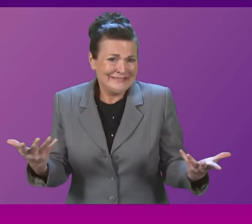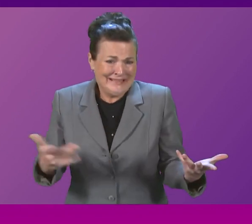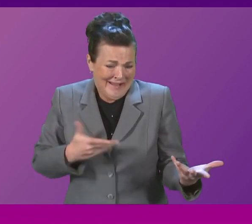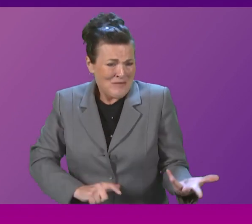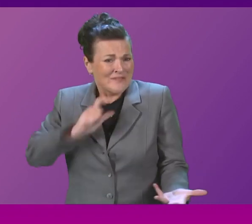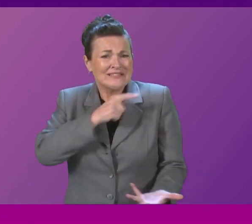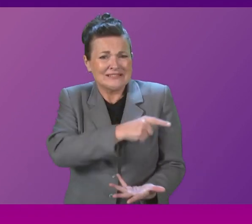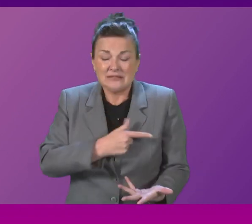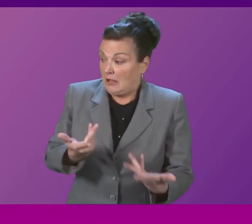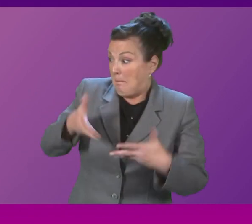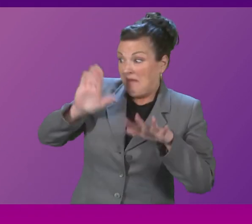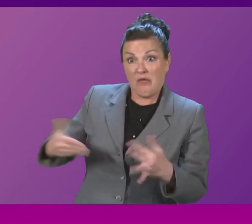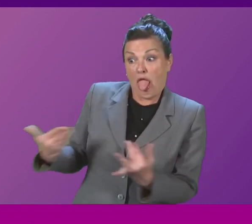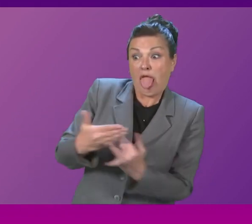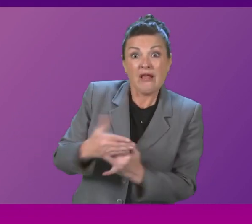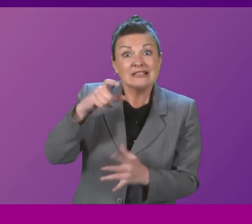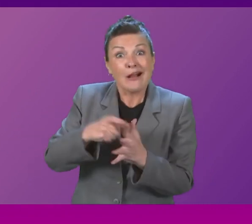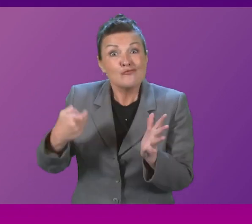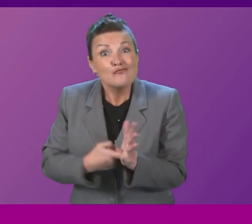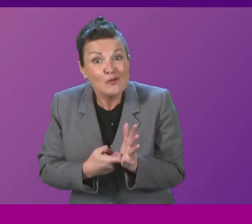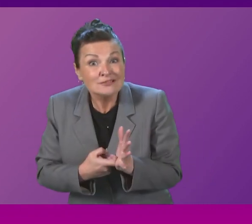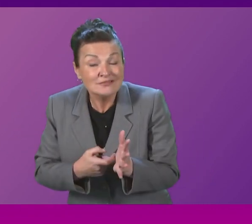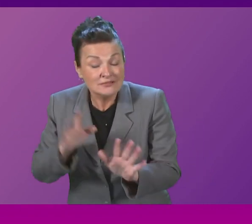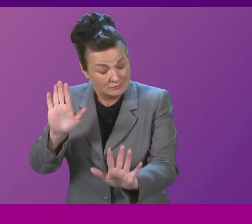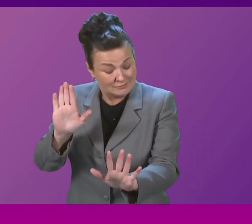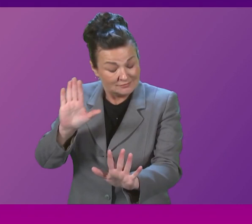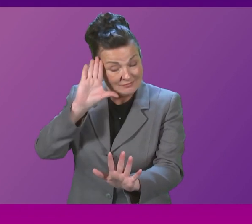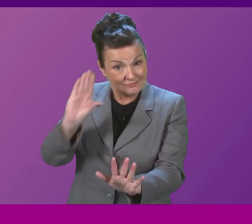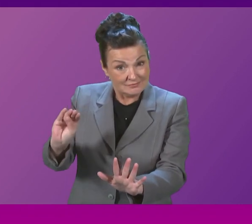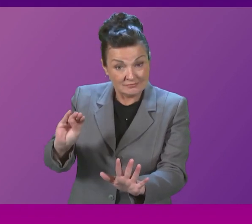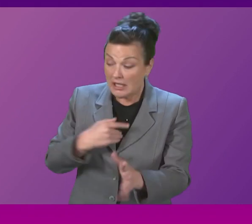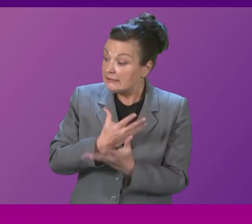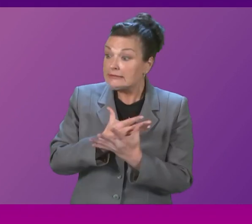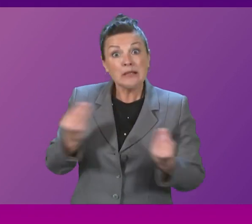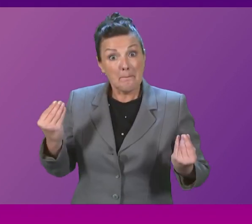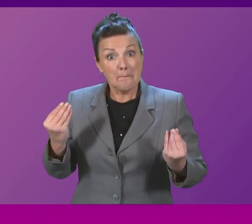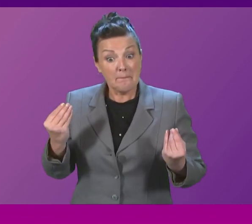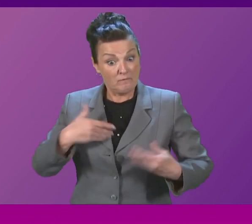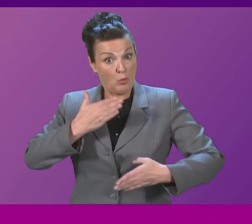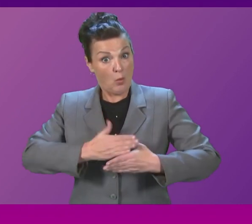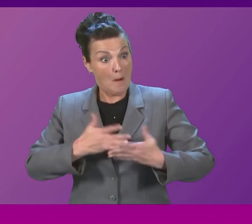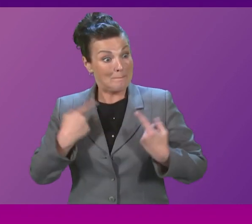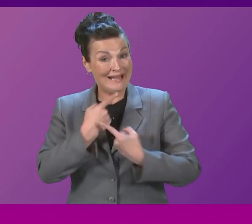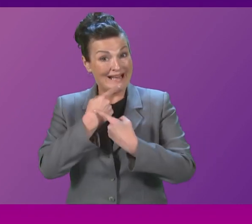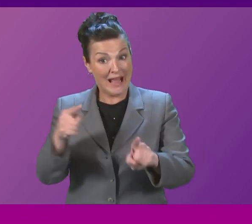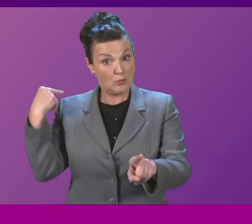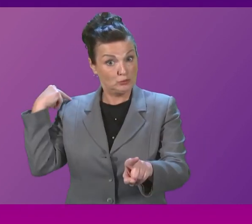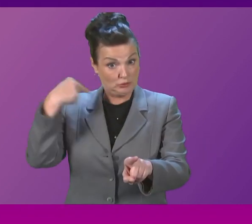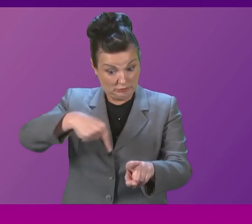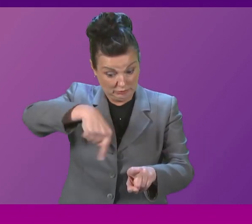Before Douglas Ross tries to argue against that, I point out in relation to some of the work that was announced this week for Harland & Wolff, for example, that, at one point,